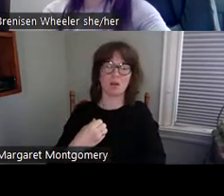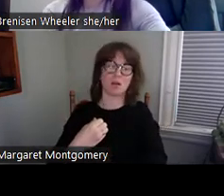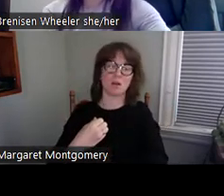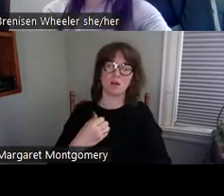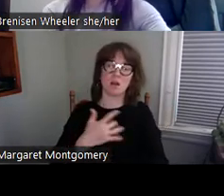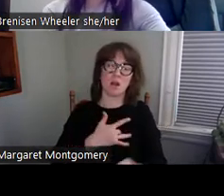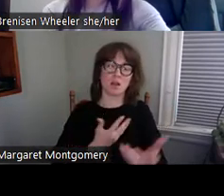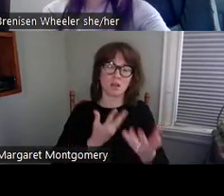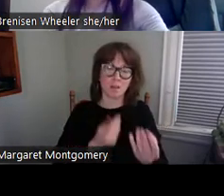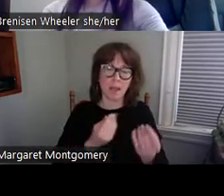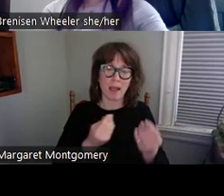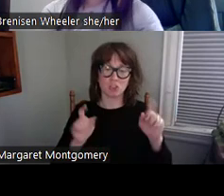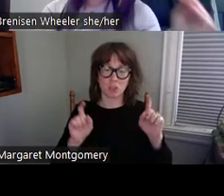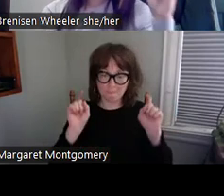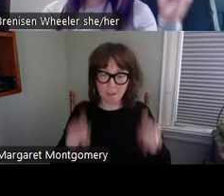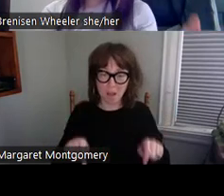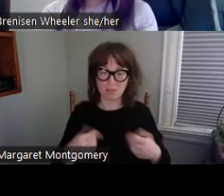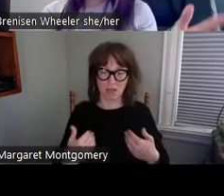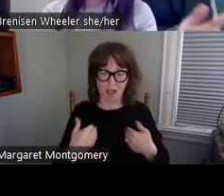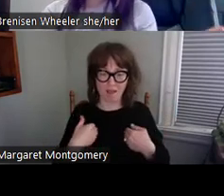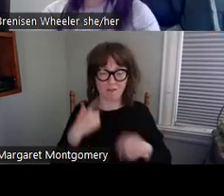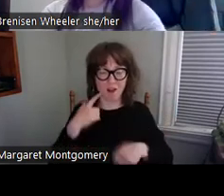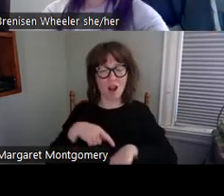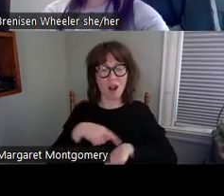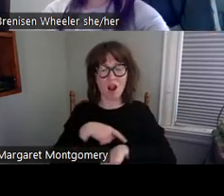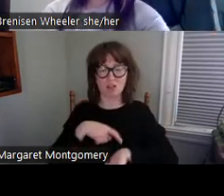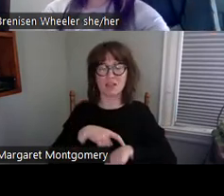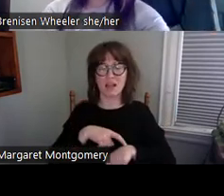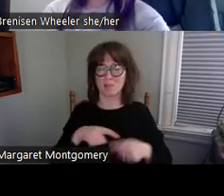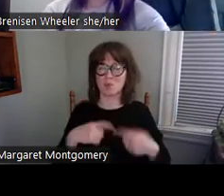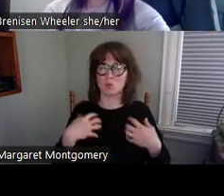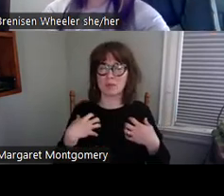support, and much more to even be dead. 13:12:59 And to heal from the scholars on